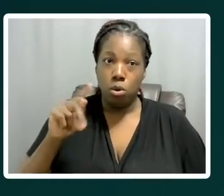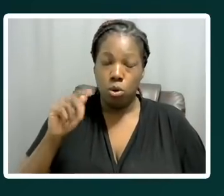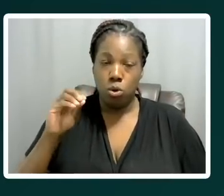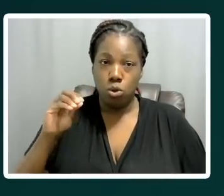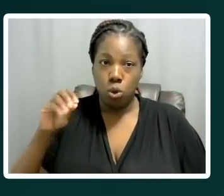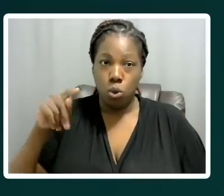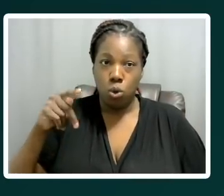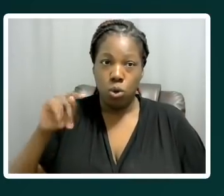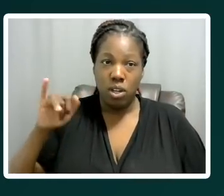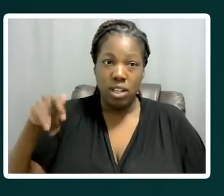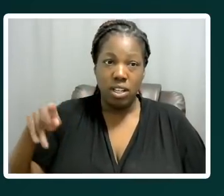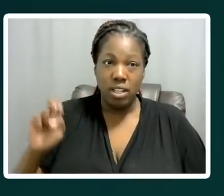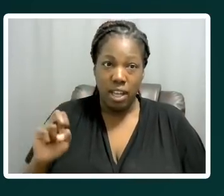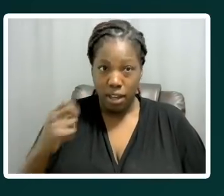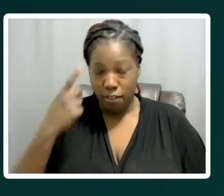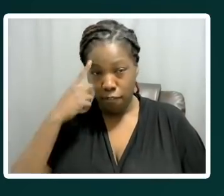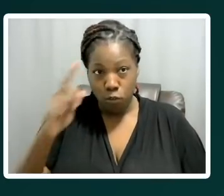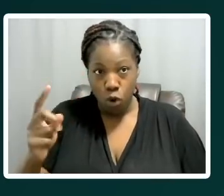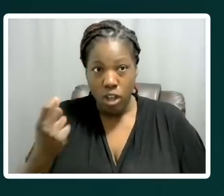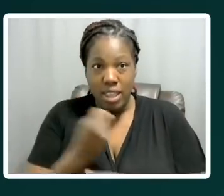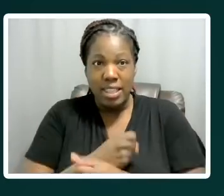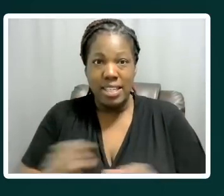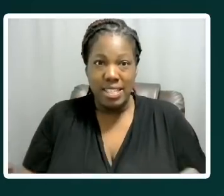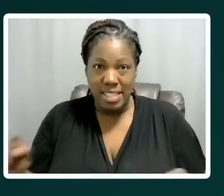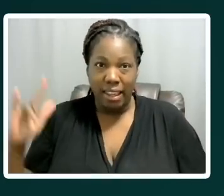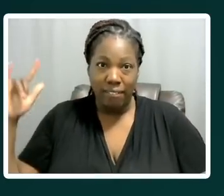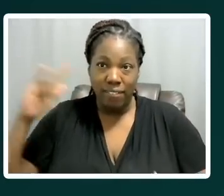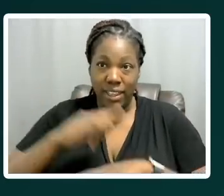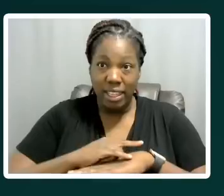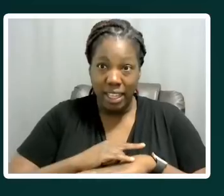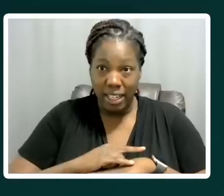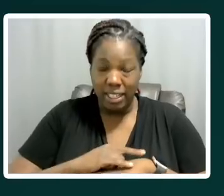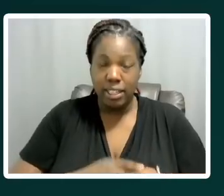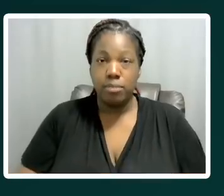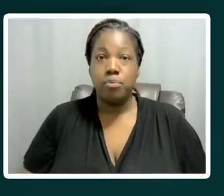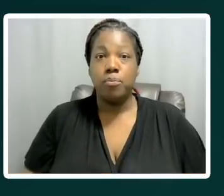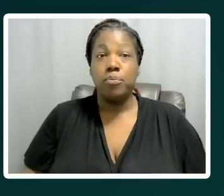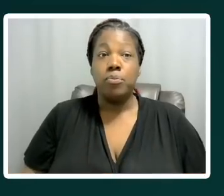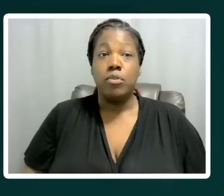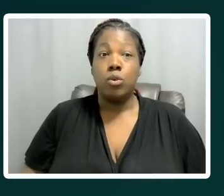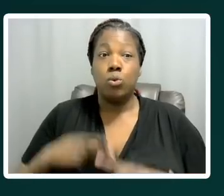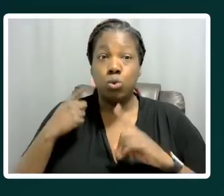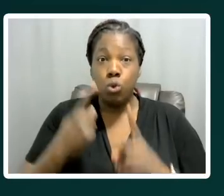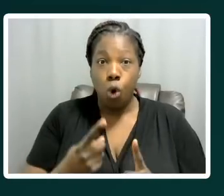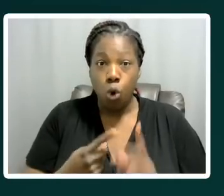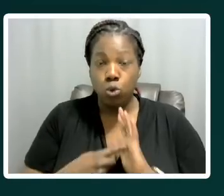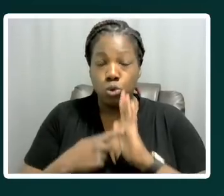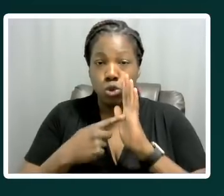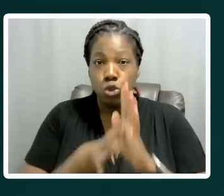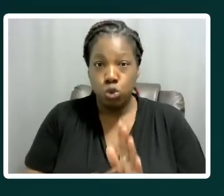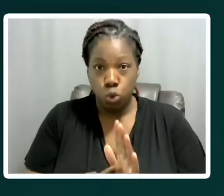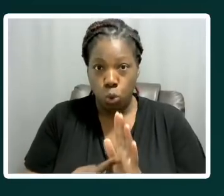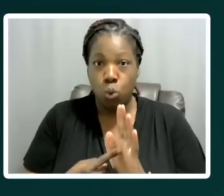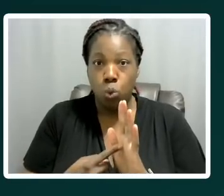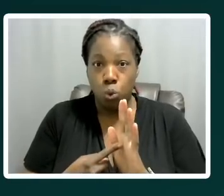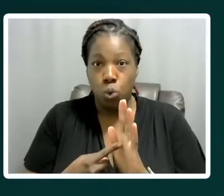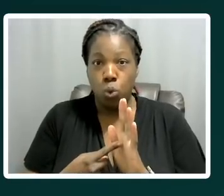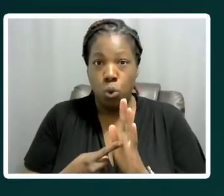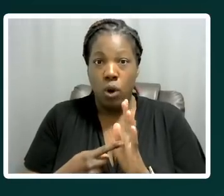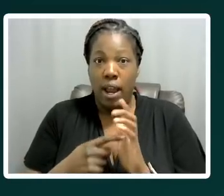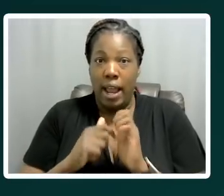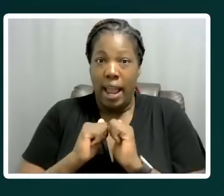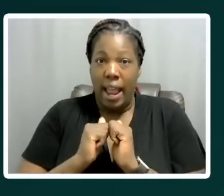simulation. Its main goal is to, sort of, capture the phenomenon of how the orbiter from the space